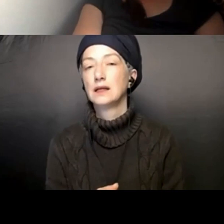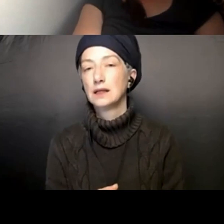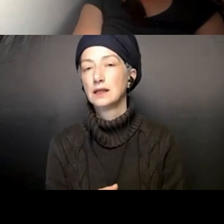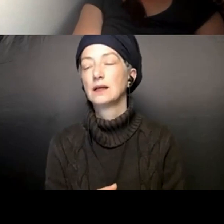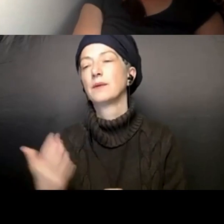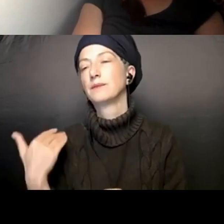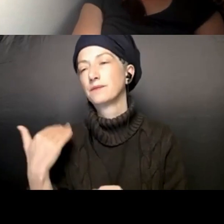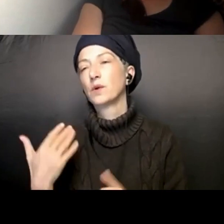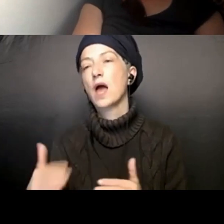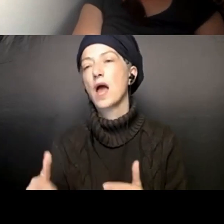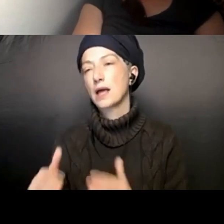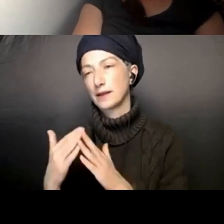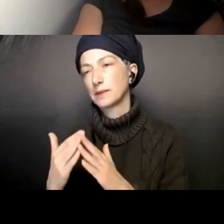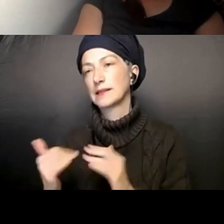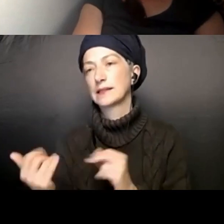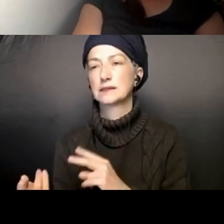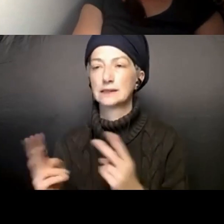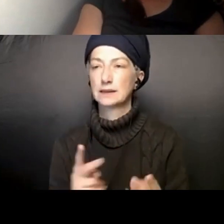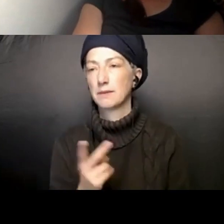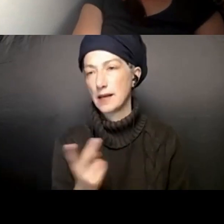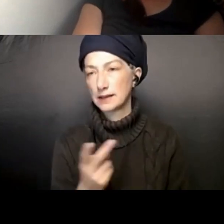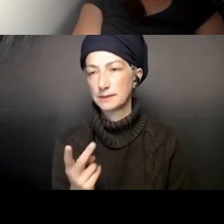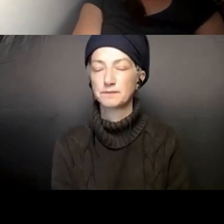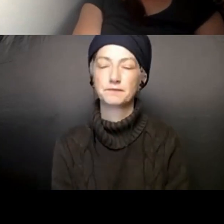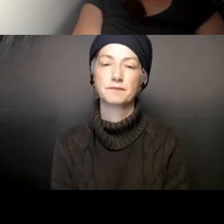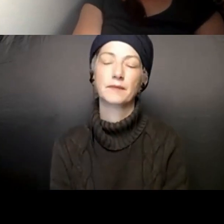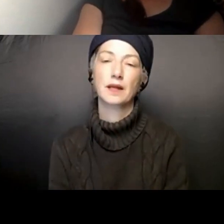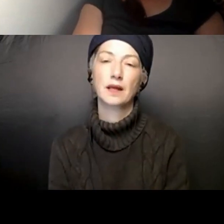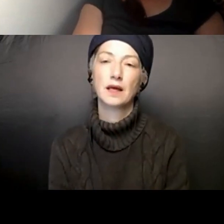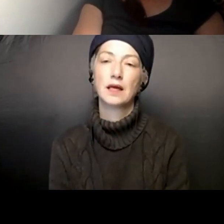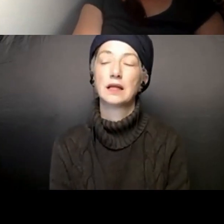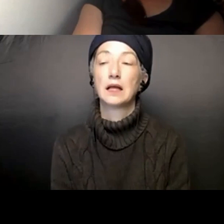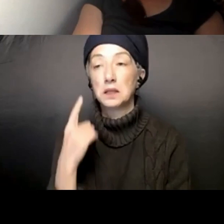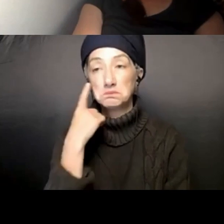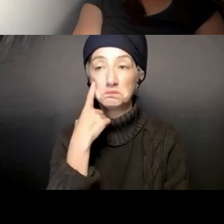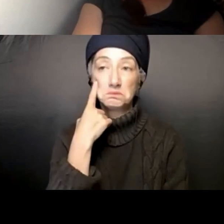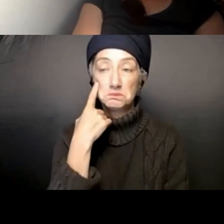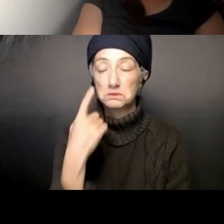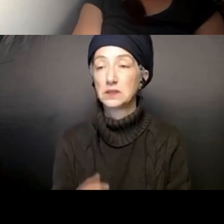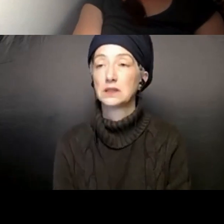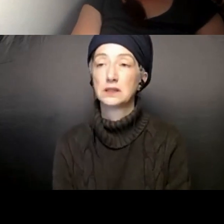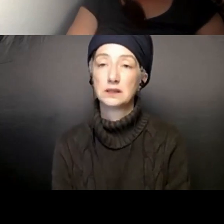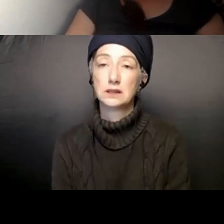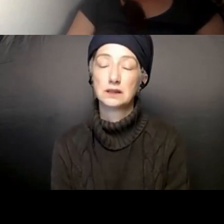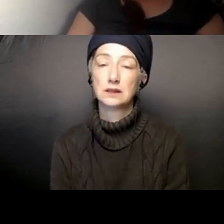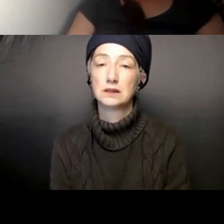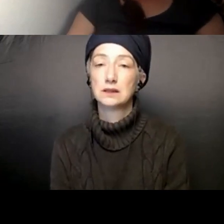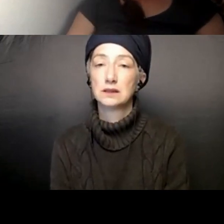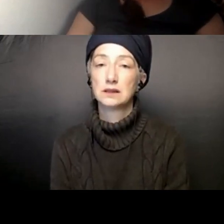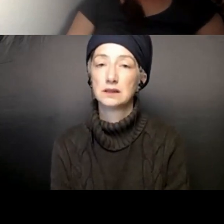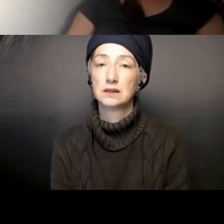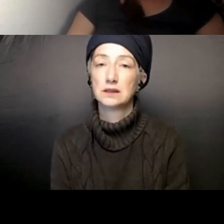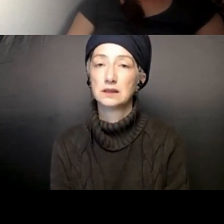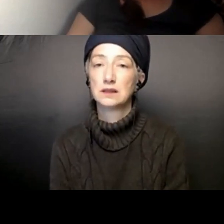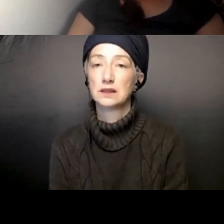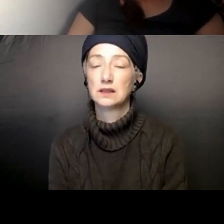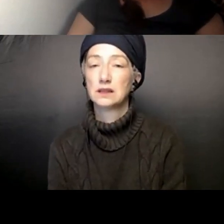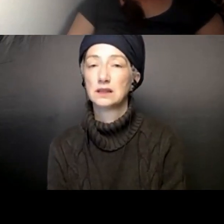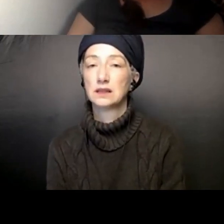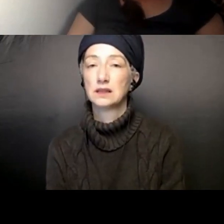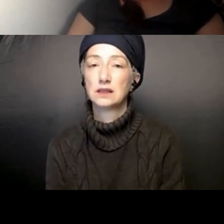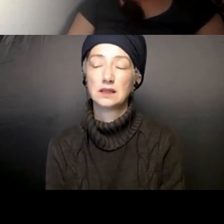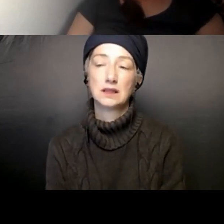was to be like: "Okay, but then we need to drag other people with us on stage or even behind the stage."